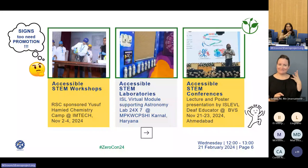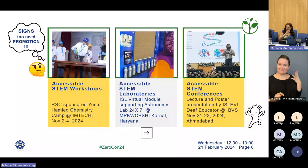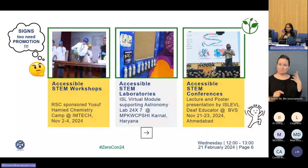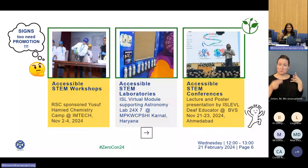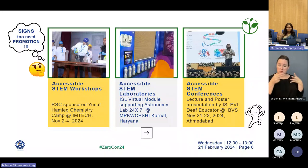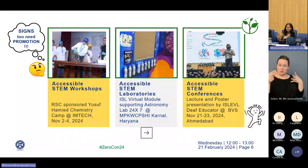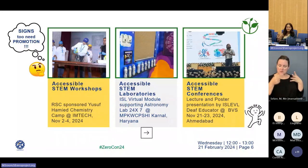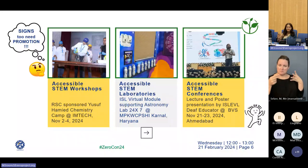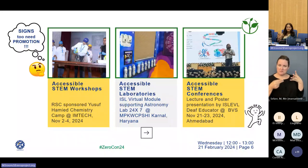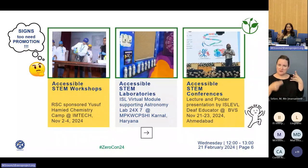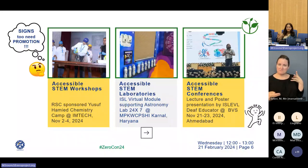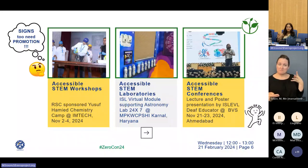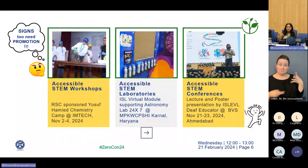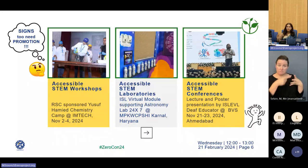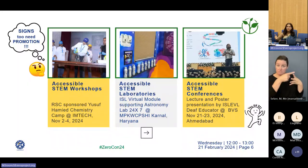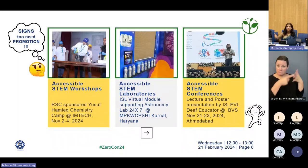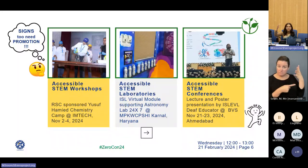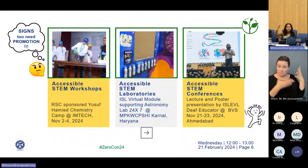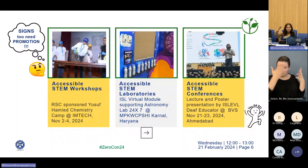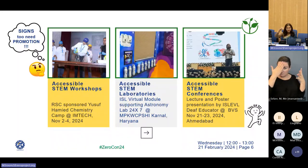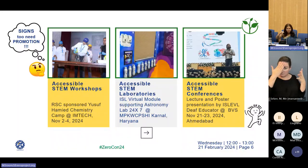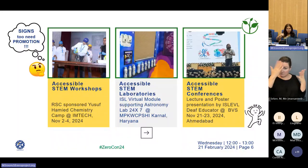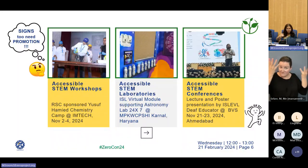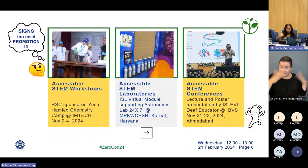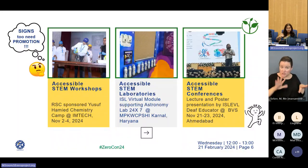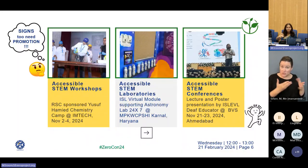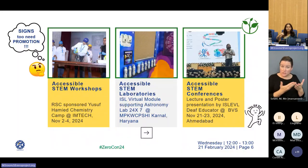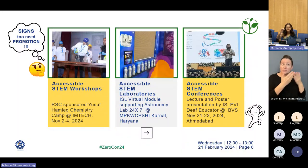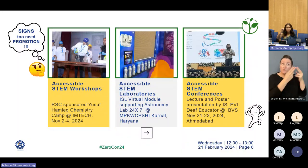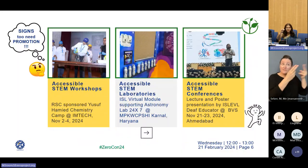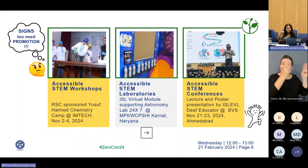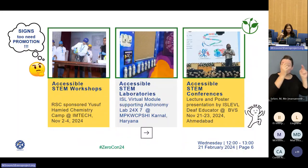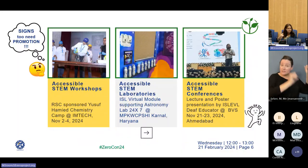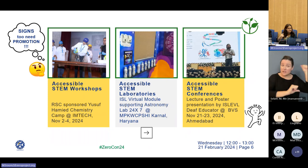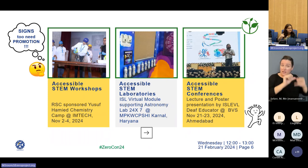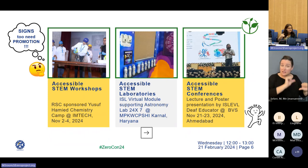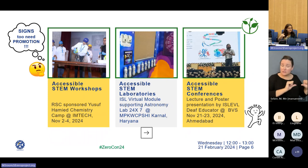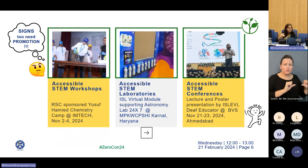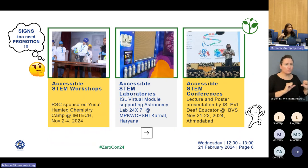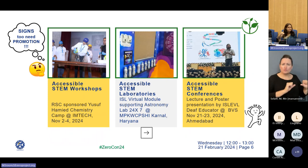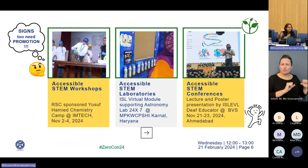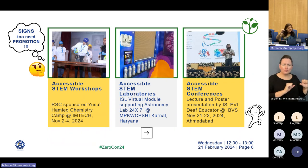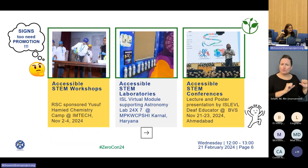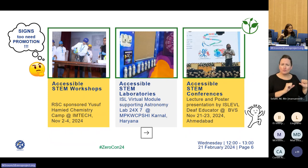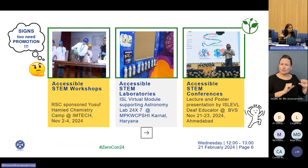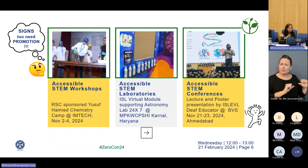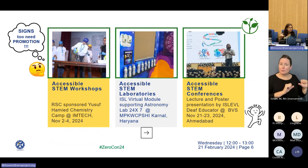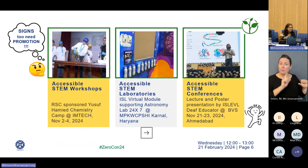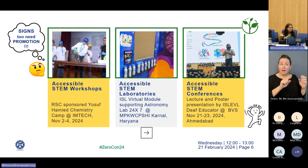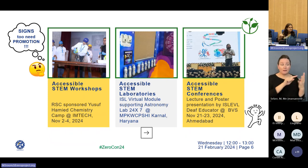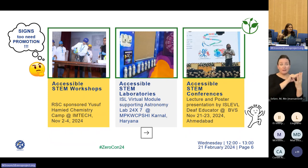have not studied science, but when they were given the right thing, the intent was right,